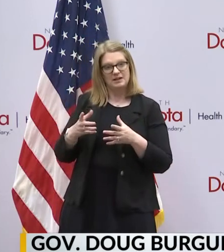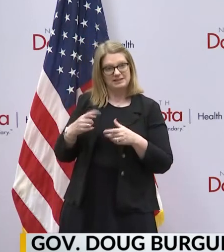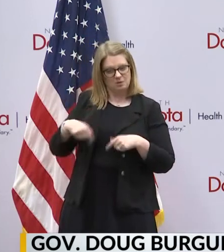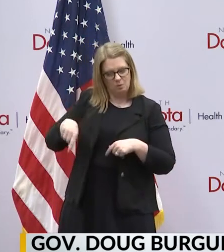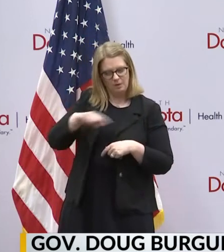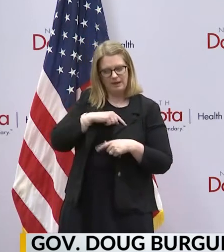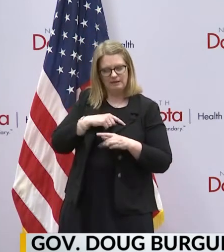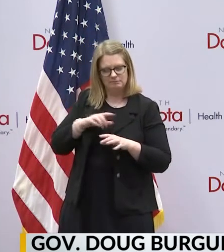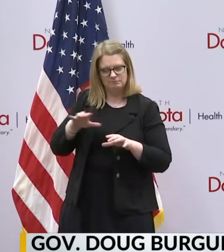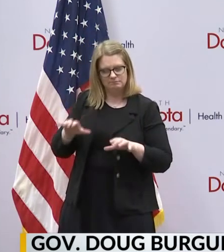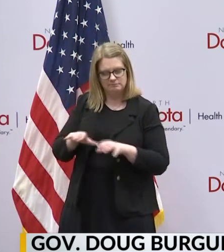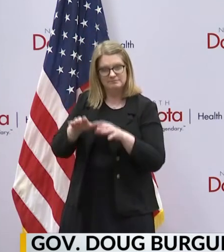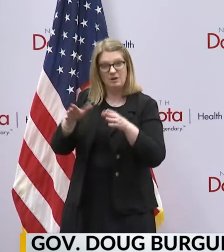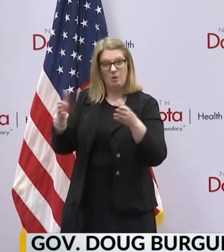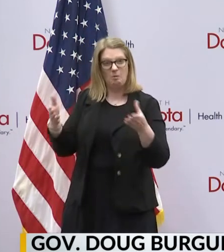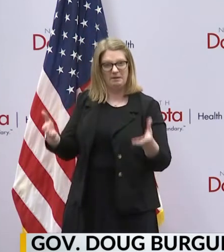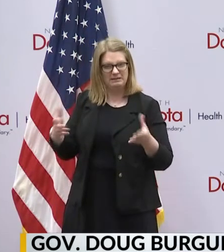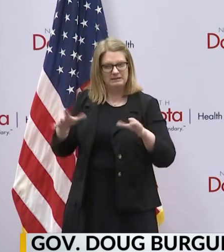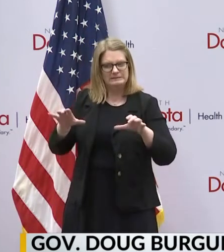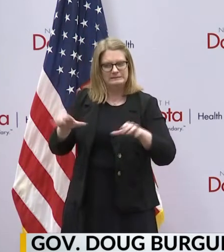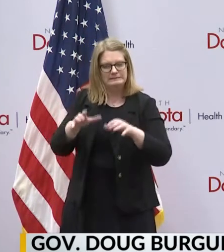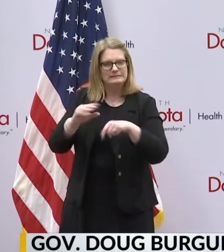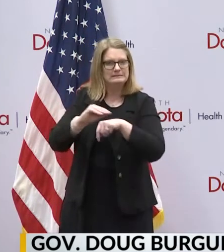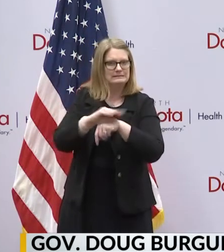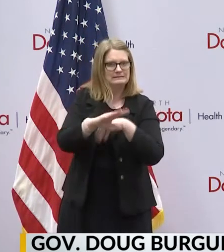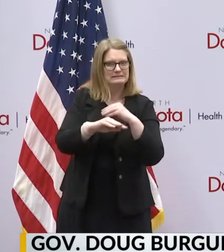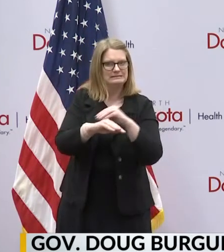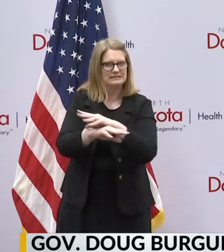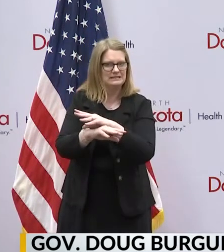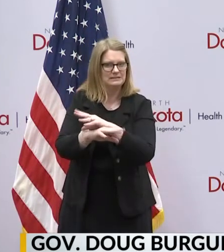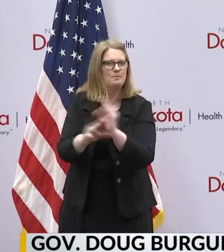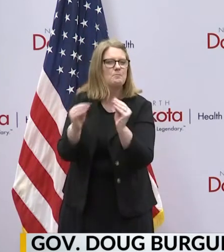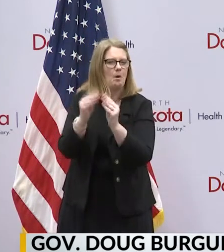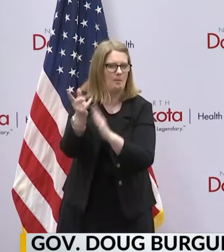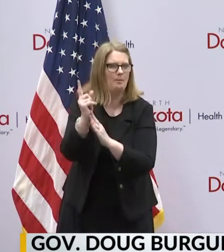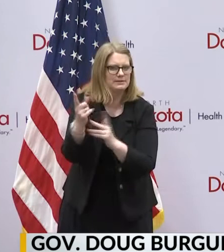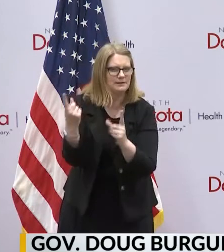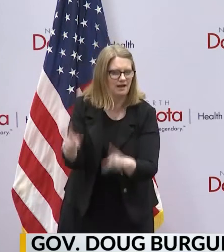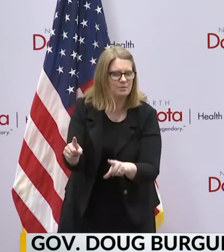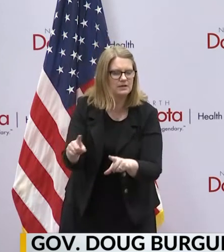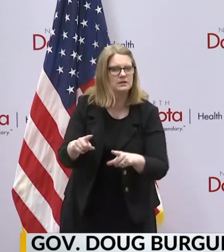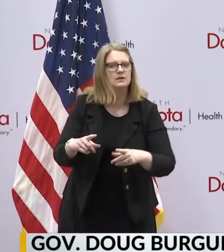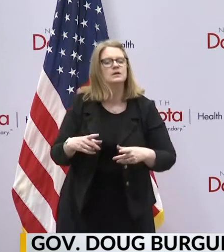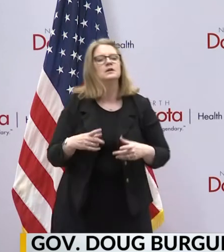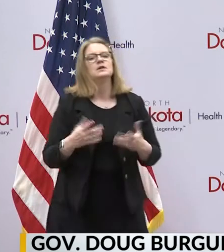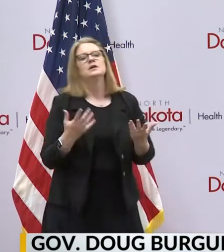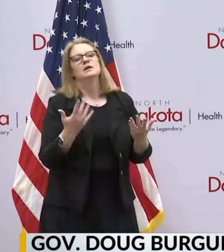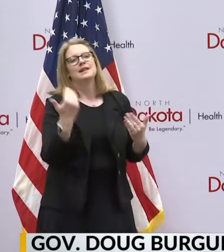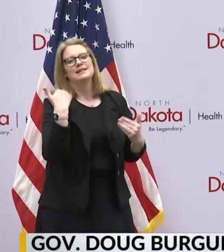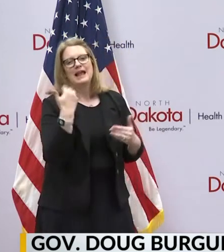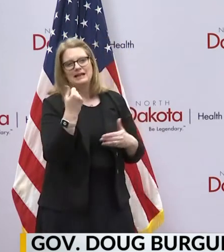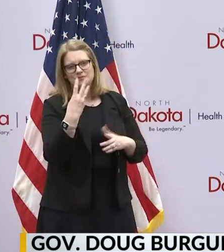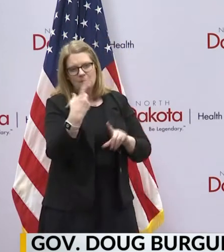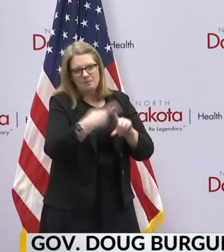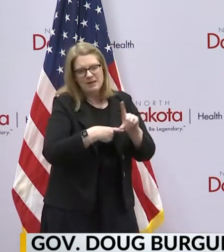VOLUNTARILY, BUT AS WE INCREASE ACTIVITY AND INCREASE ECONOMIC ACTIVITY, WE ARE INCREASING THE TRANSMISSIBLE MOMENTS. AT THE SAME TIME SIMULTANEOUSLY,